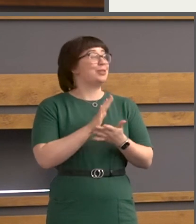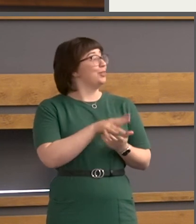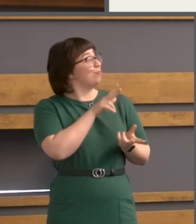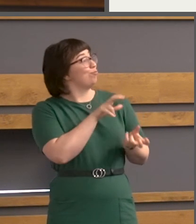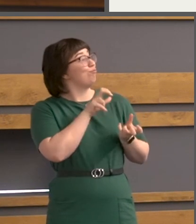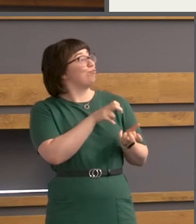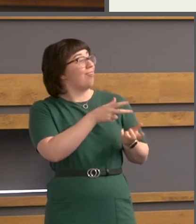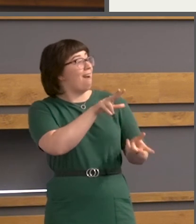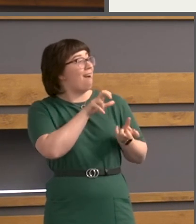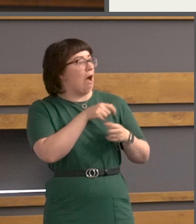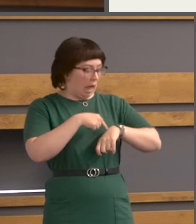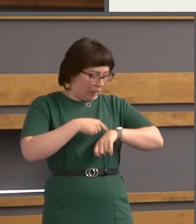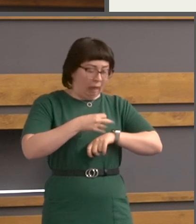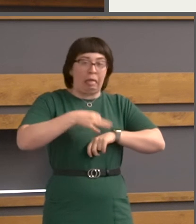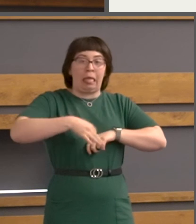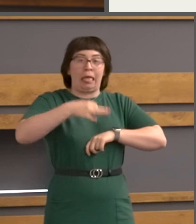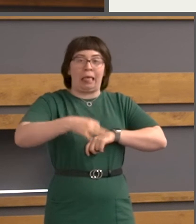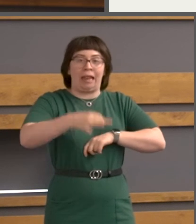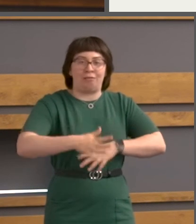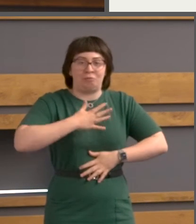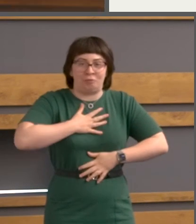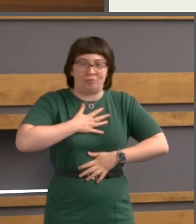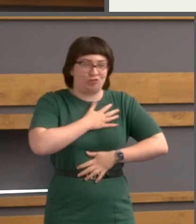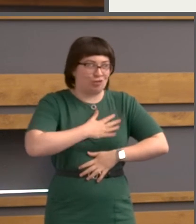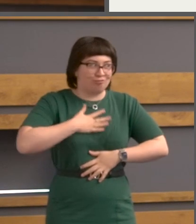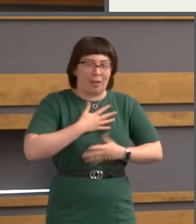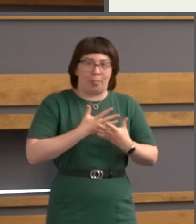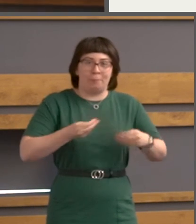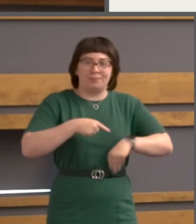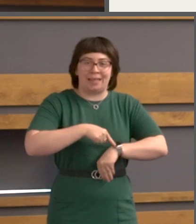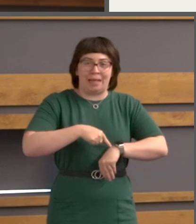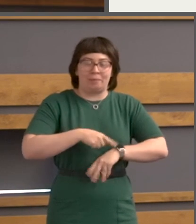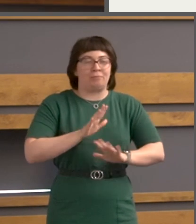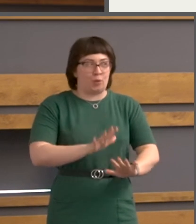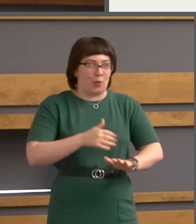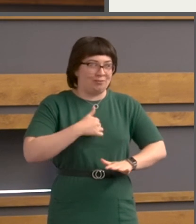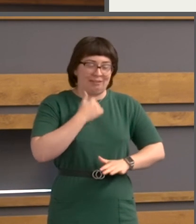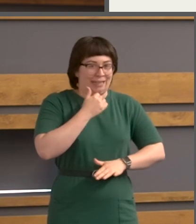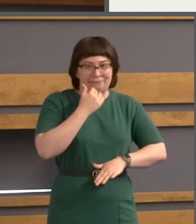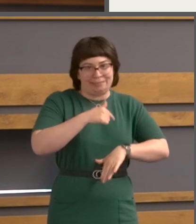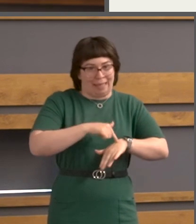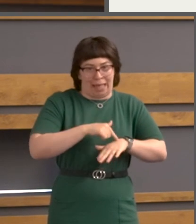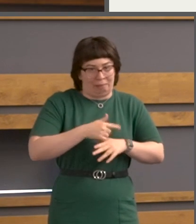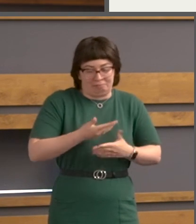so much that I have let us run on far longer than we expected to. So we don't have any time for much more discussion,